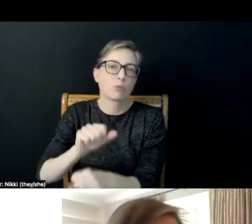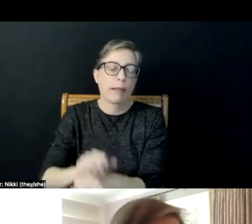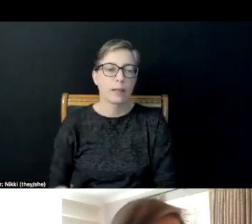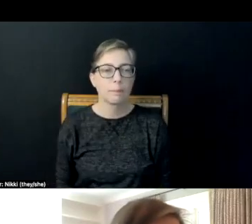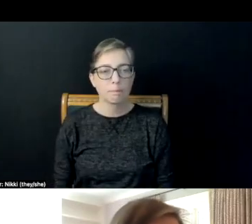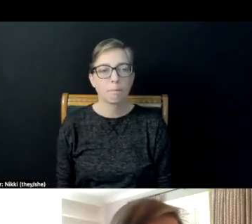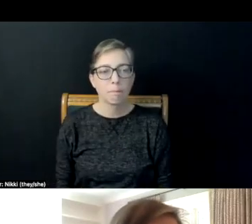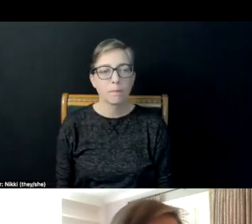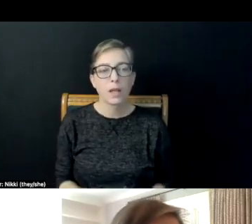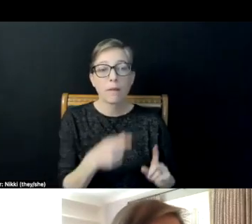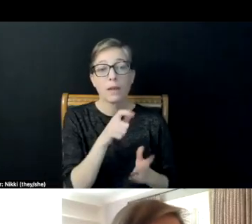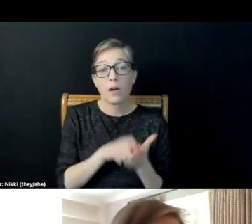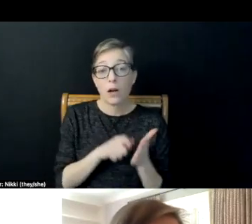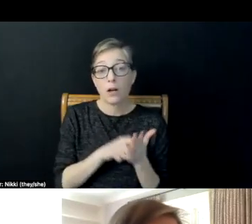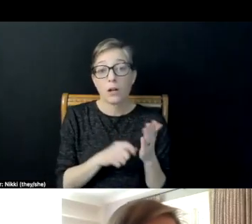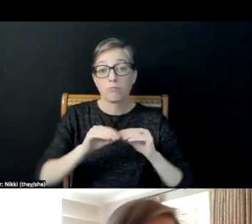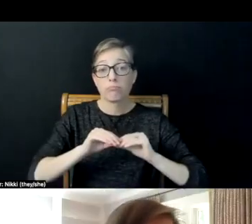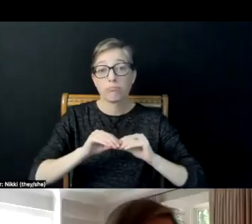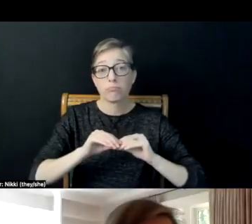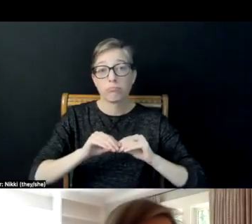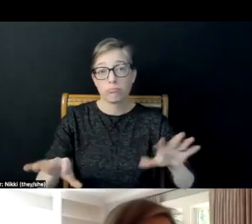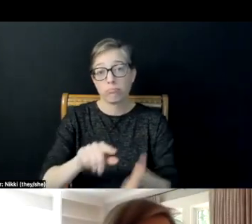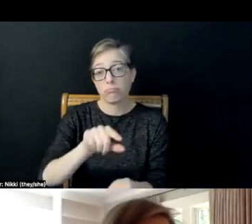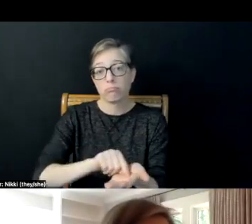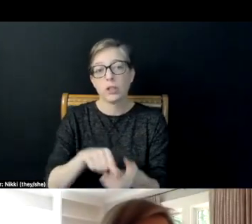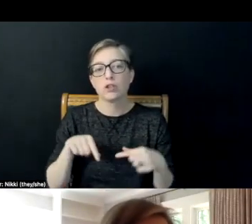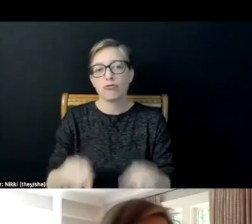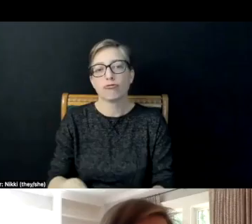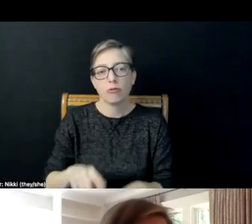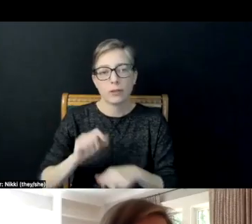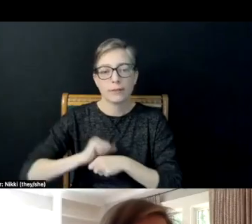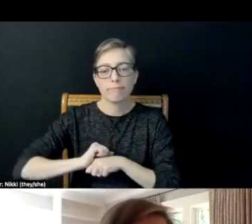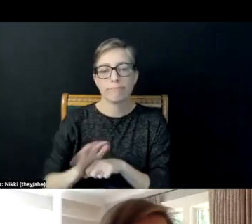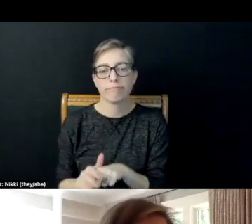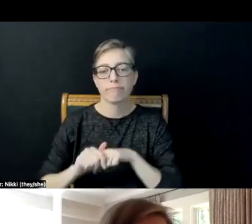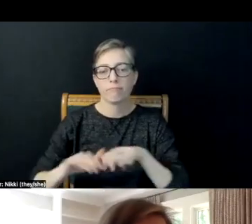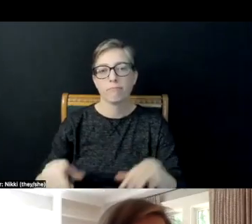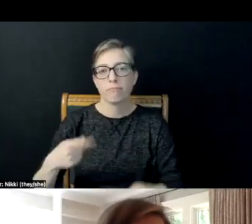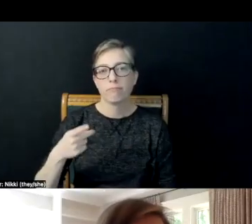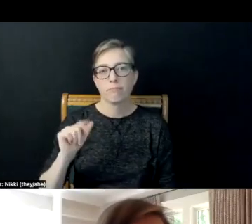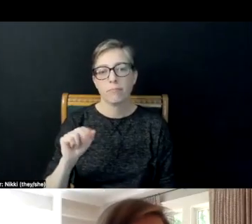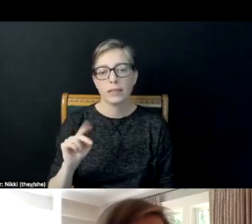the pandemic and I think it's a great place to start talking because really what this is looking at is,